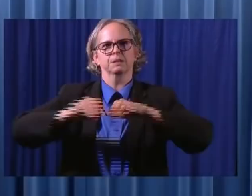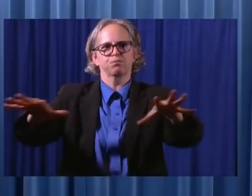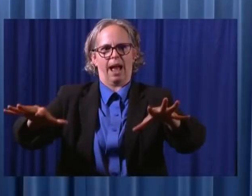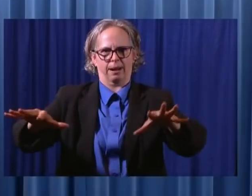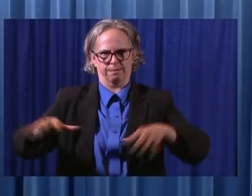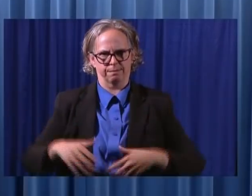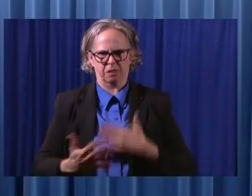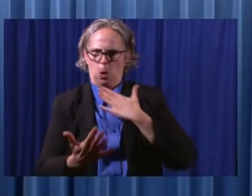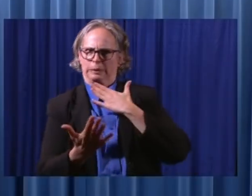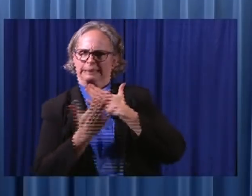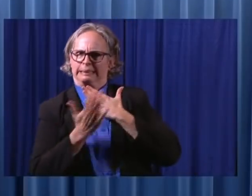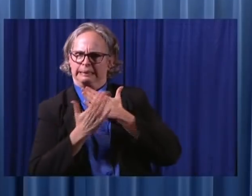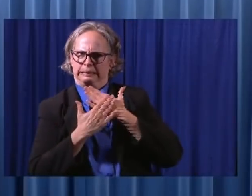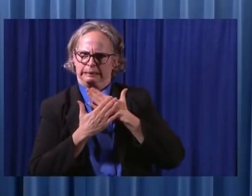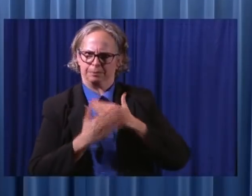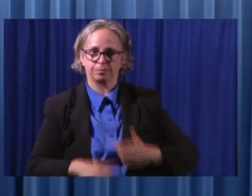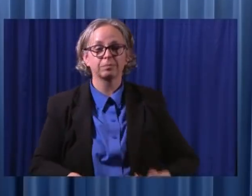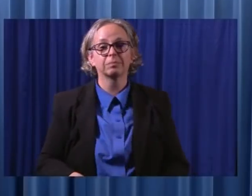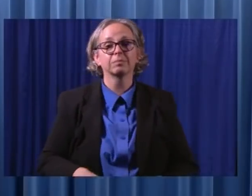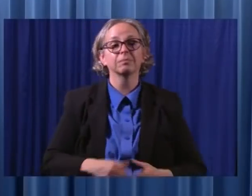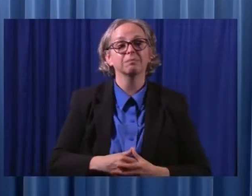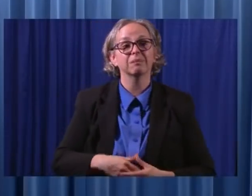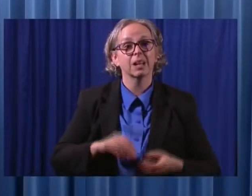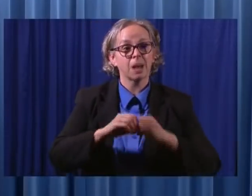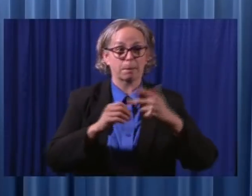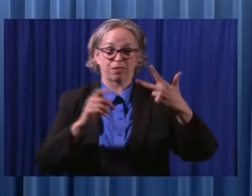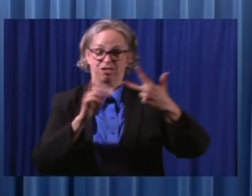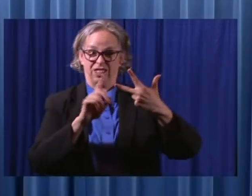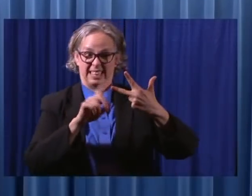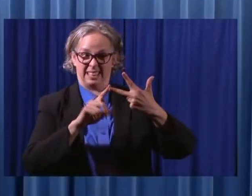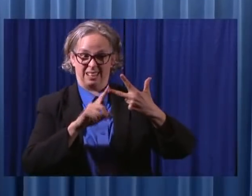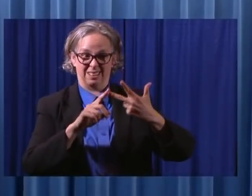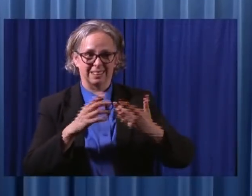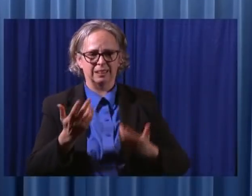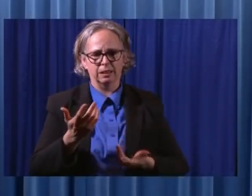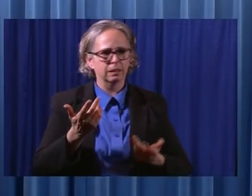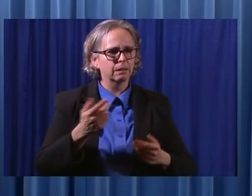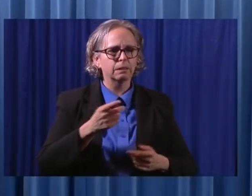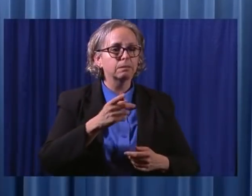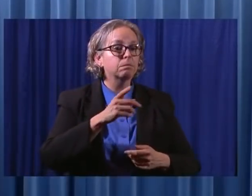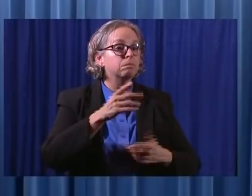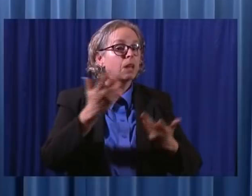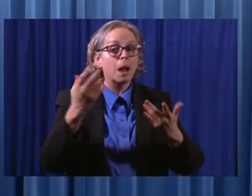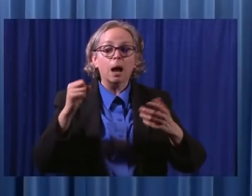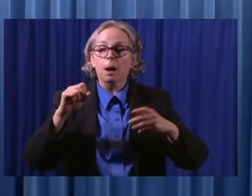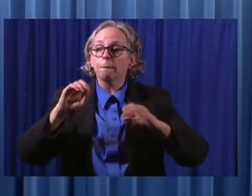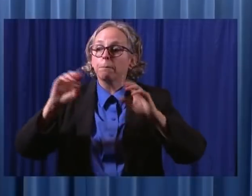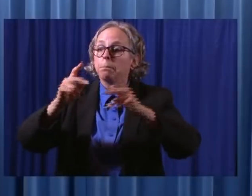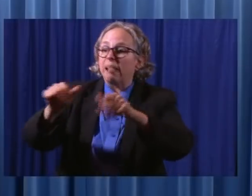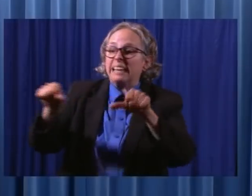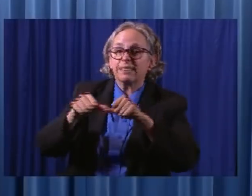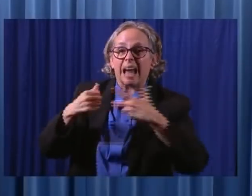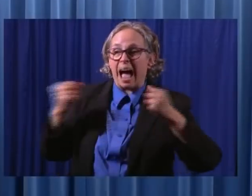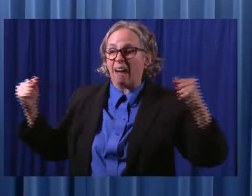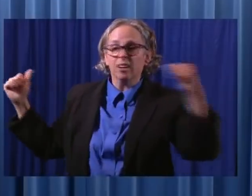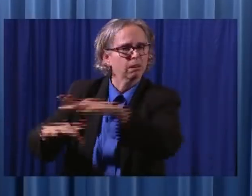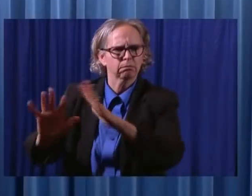SUSTAINED NEW CASE GROWTH. A THIRD INDICATOR. THE PROPORTION OF CASES THAT ARE NOT CONGREGANT CASES AND